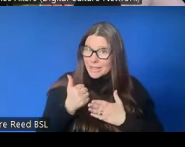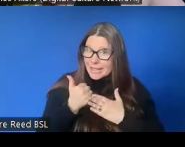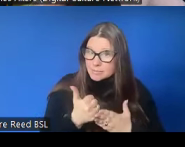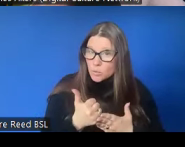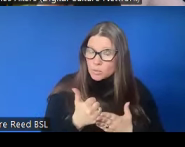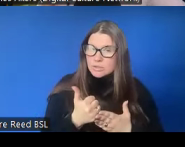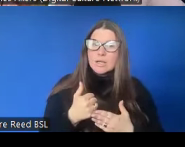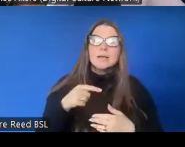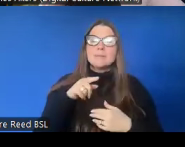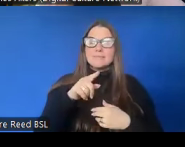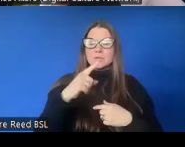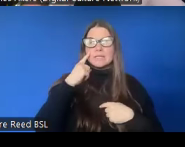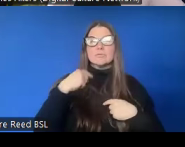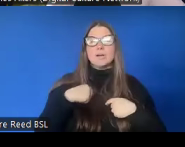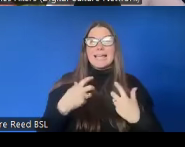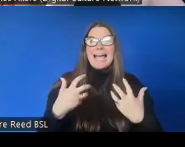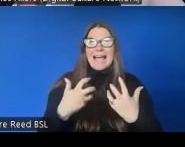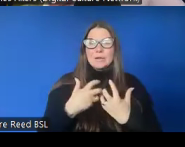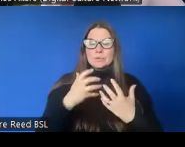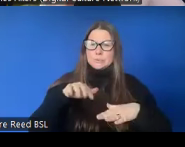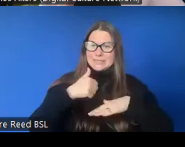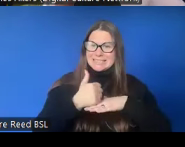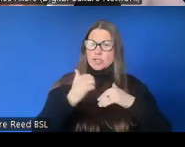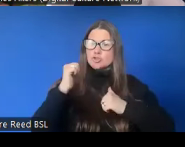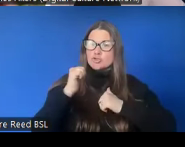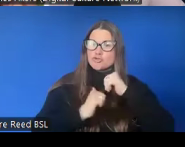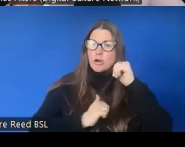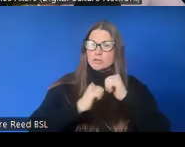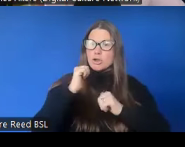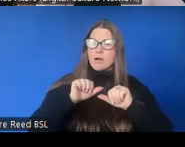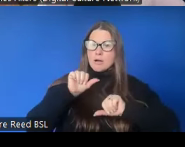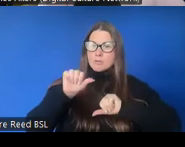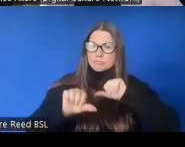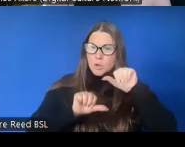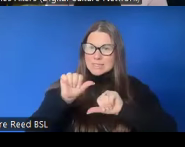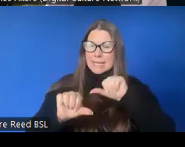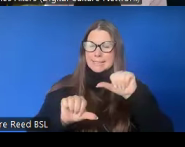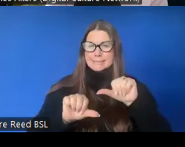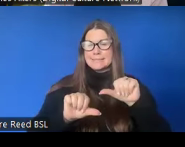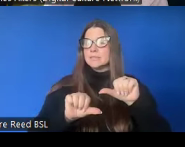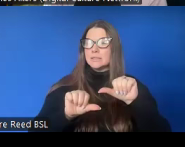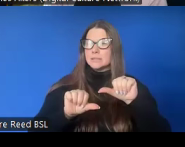is creating that structure and processes that are going to help you use the data that you're collecting.